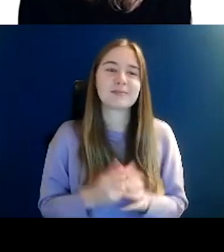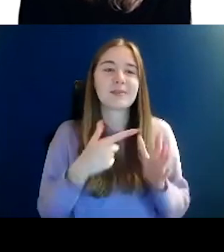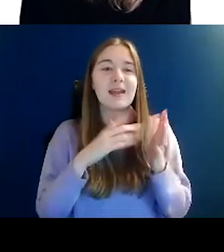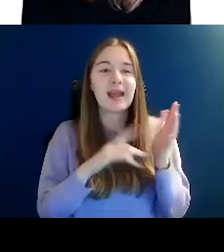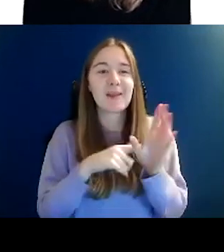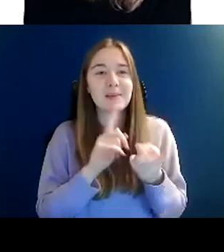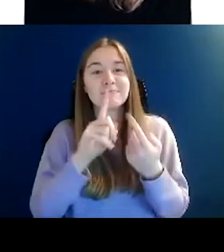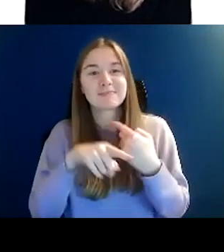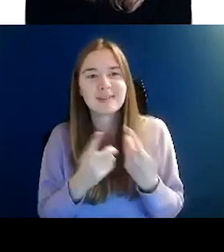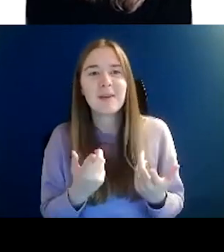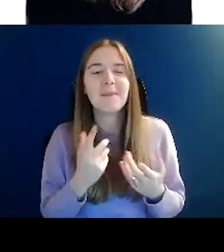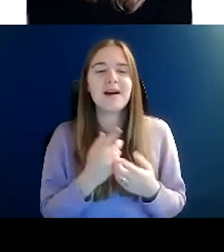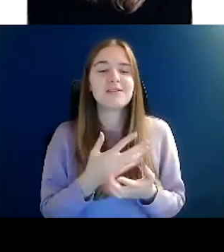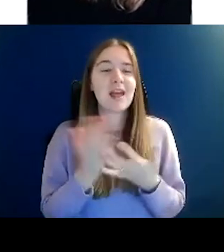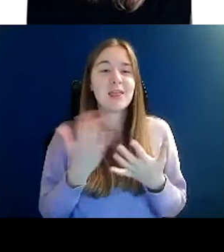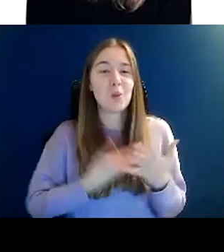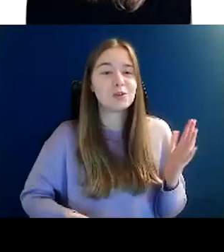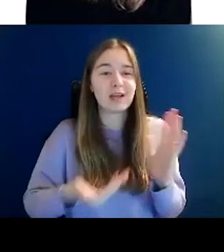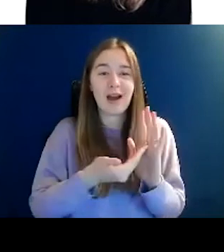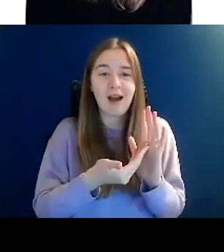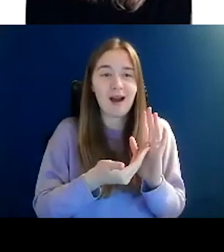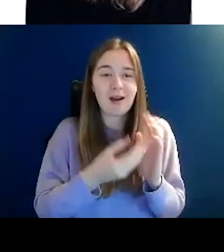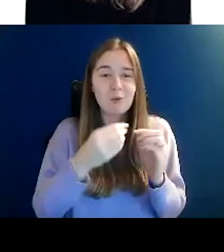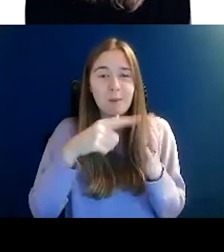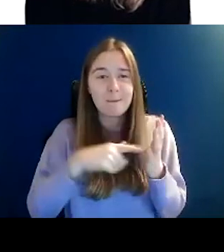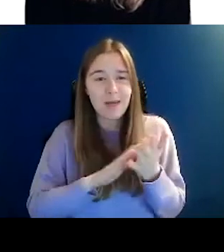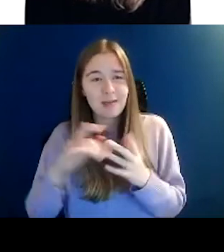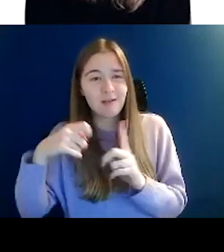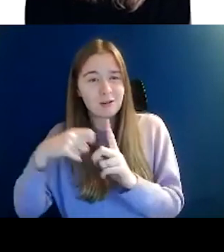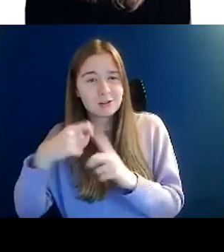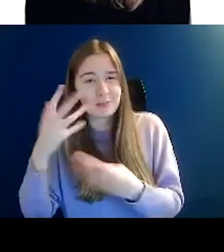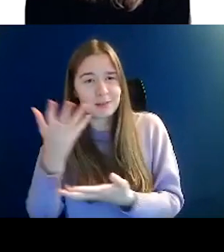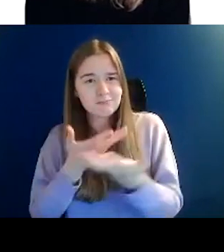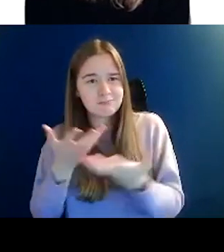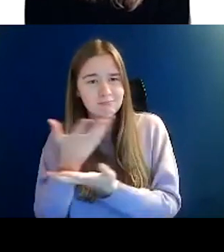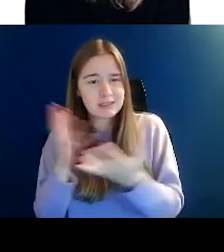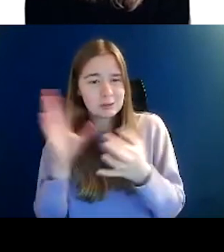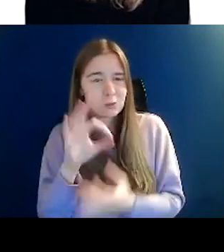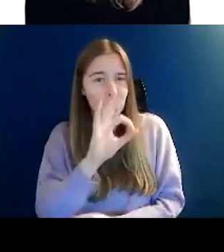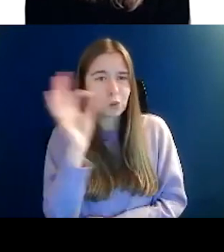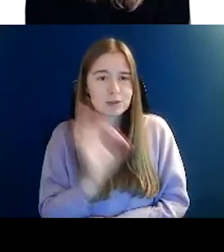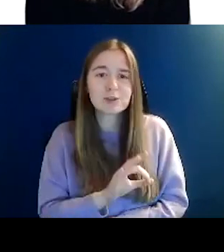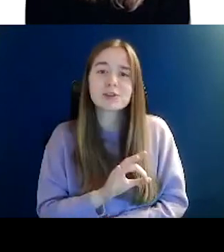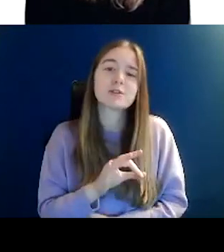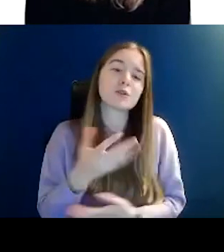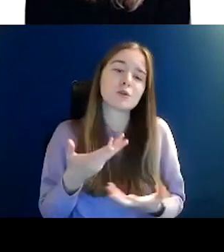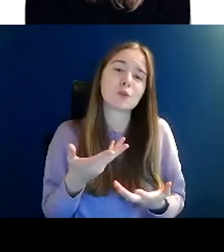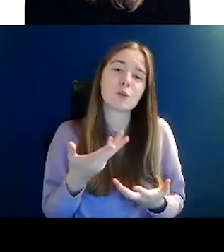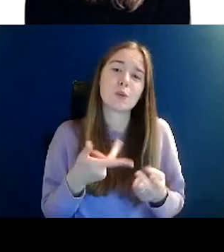but is there anything you want to add to what Beth and Kirsty said around these kinds of questions about, you know, if there was, what's the number one thing